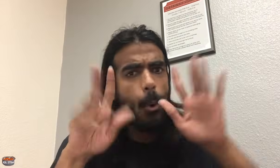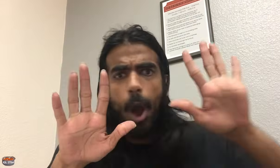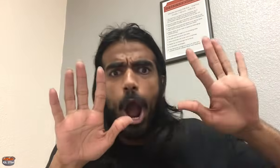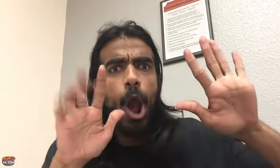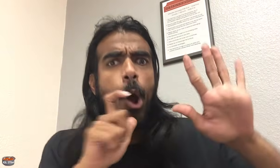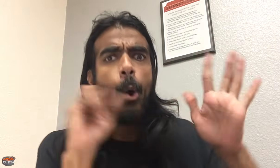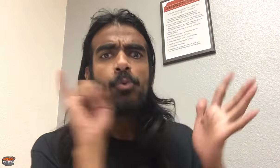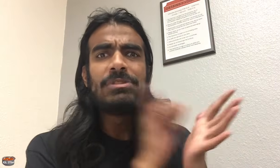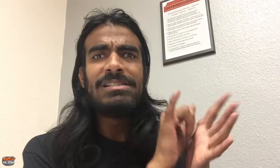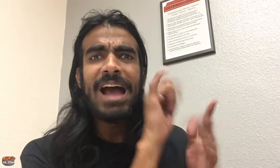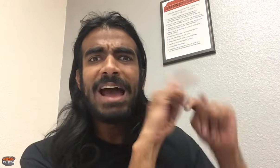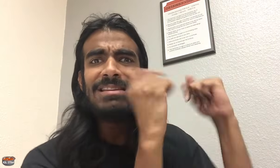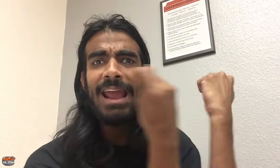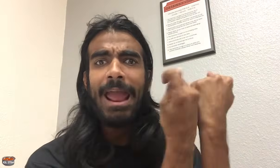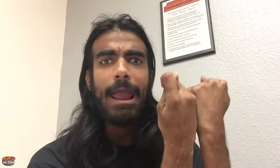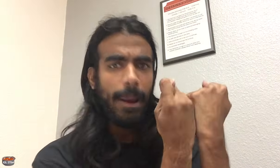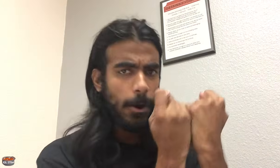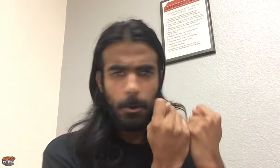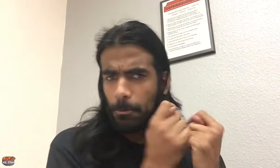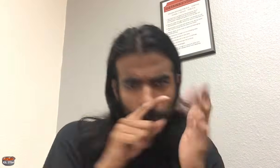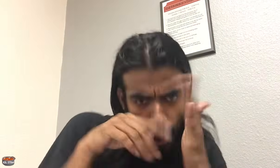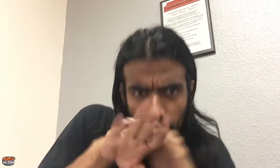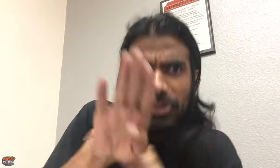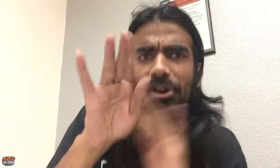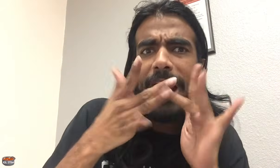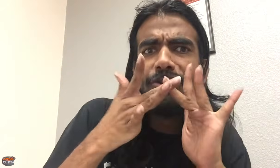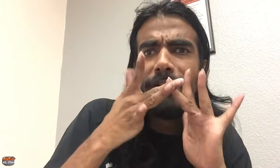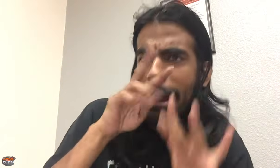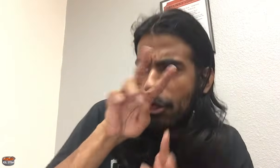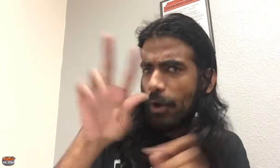People have never seen a team like ours.